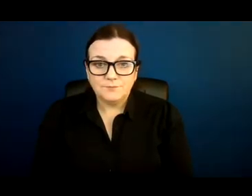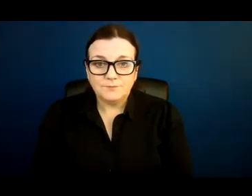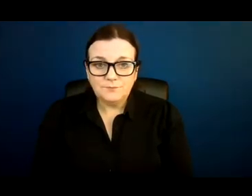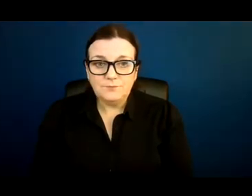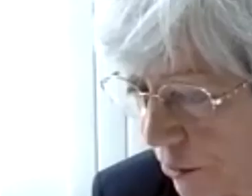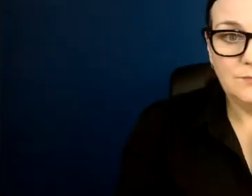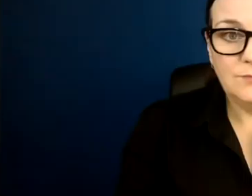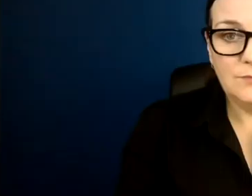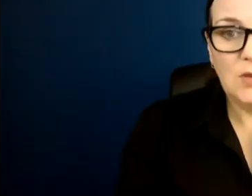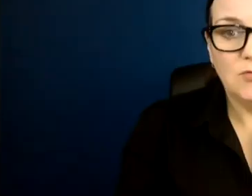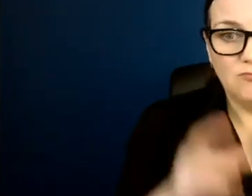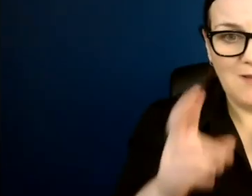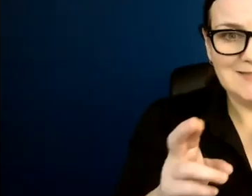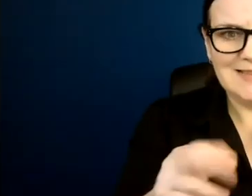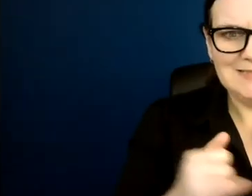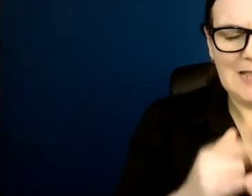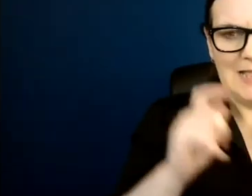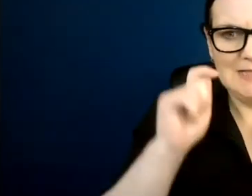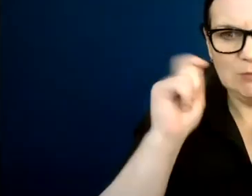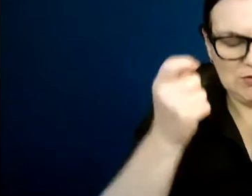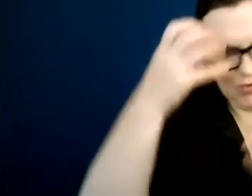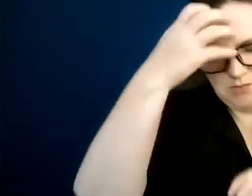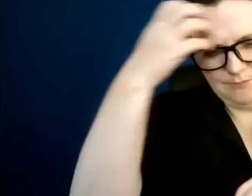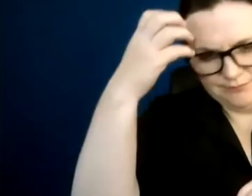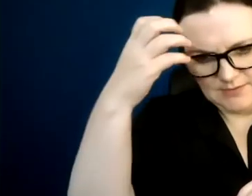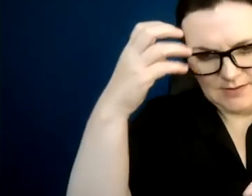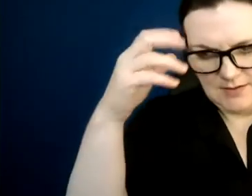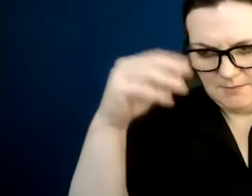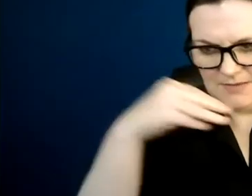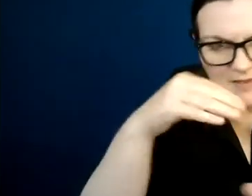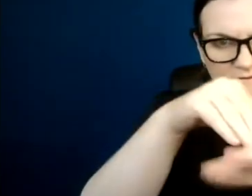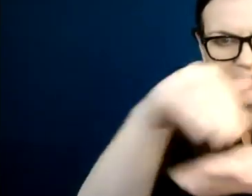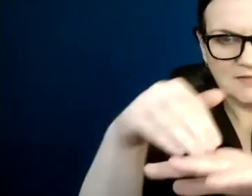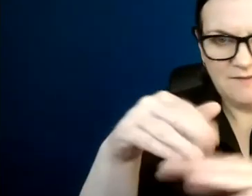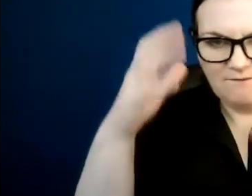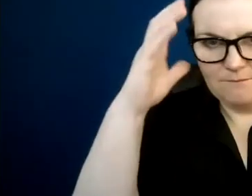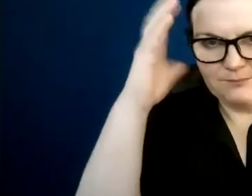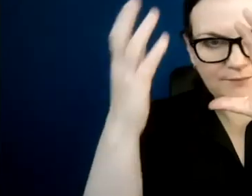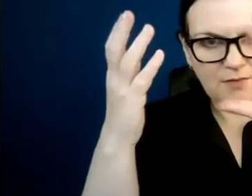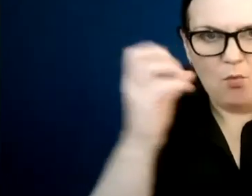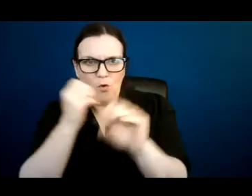to a realisation that this impacts all clients. So persons running businesses,